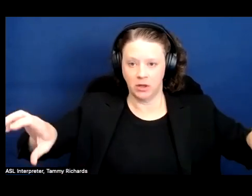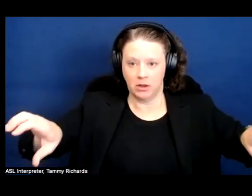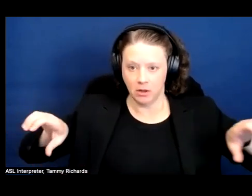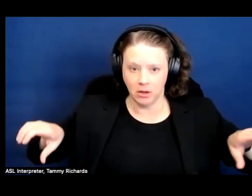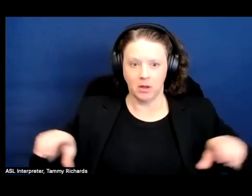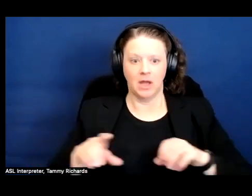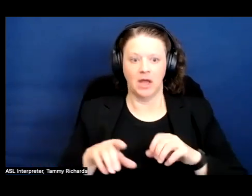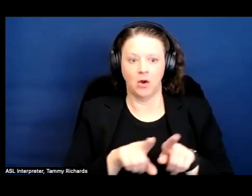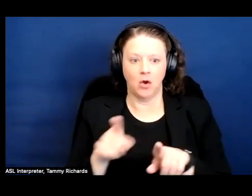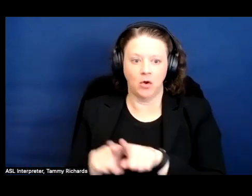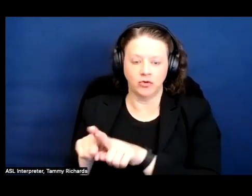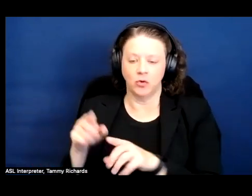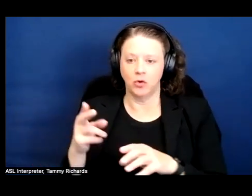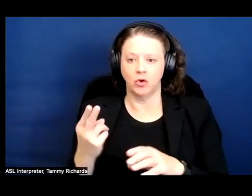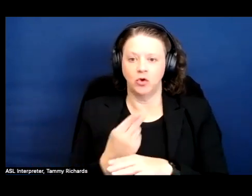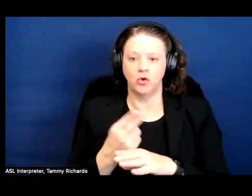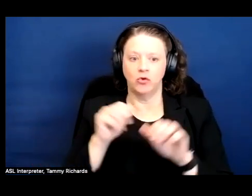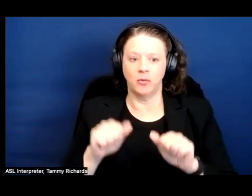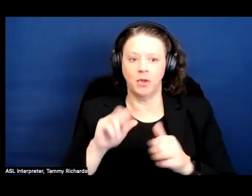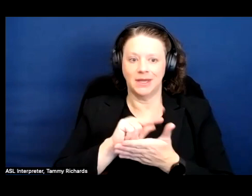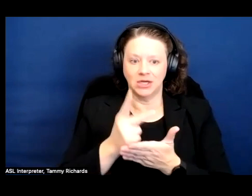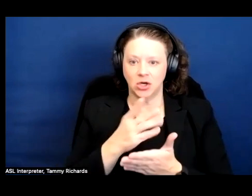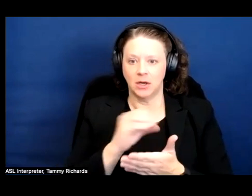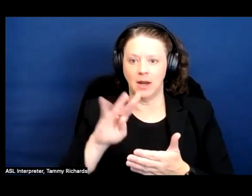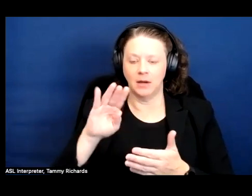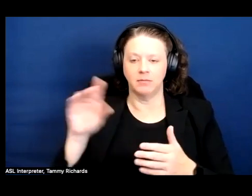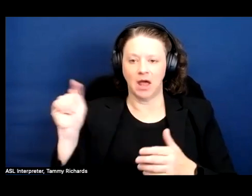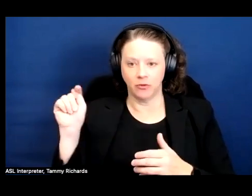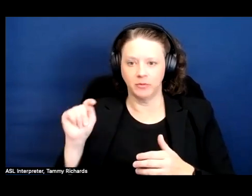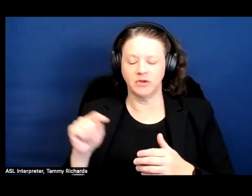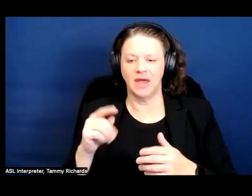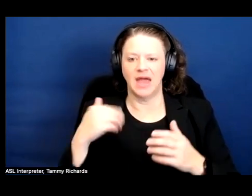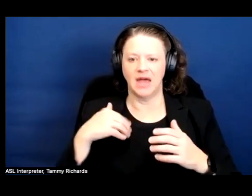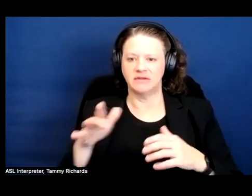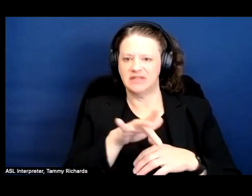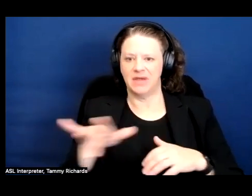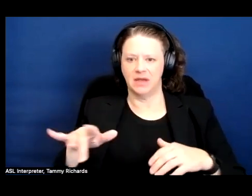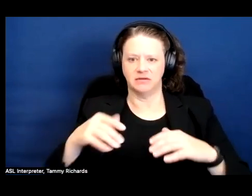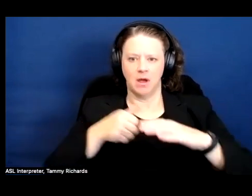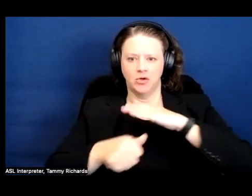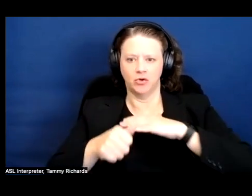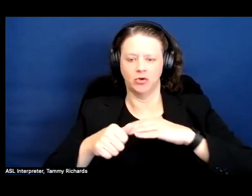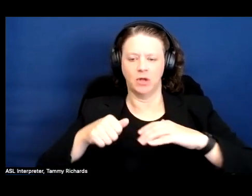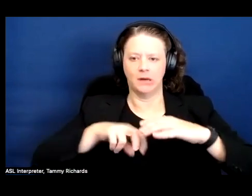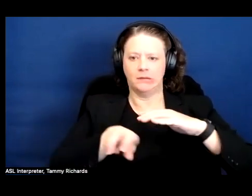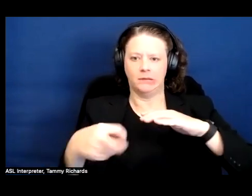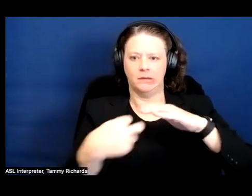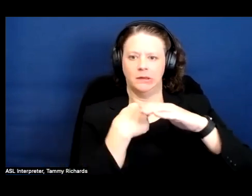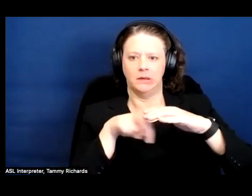the landlord's actions are discriminatory. Beth is entitled to an emotional support animal.